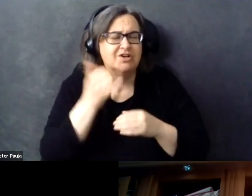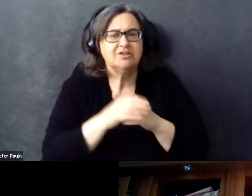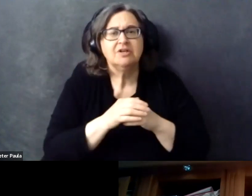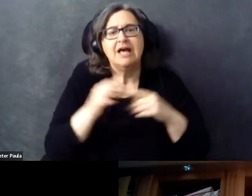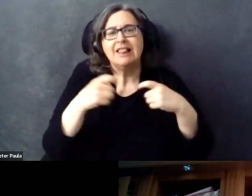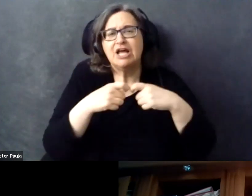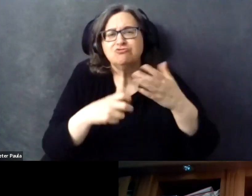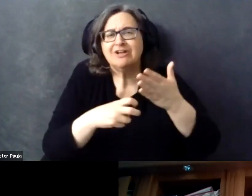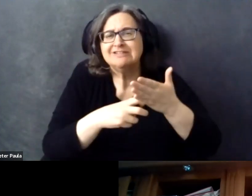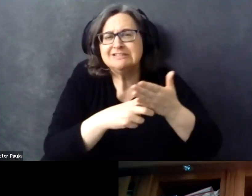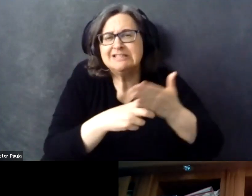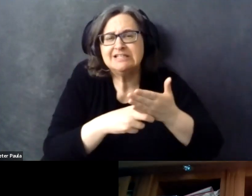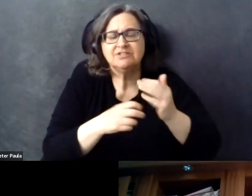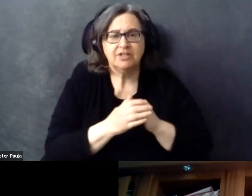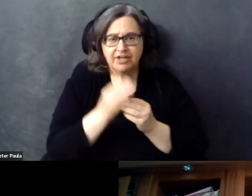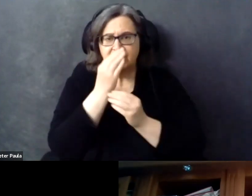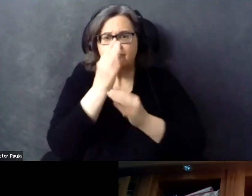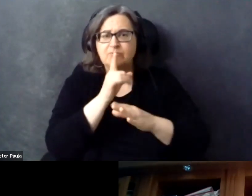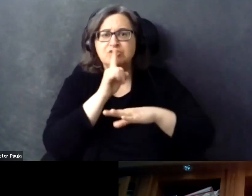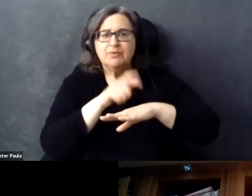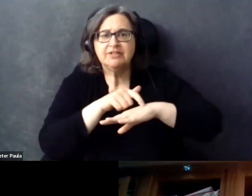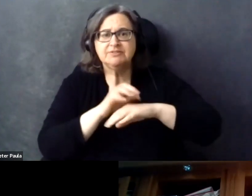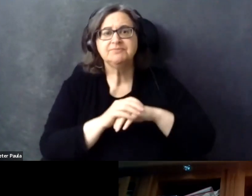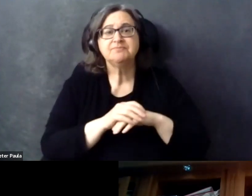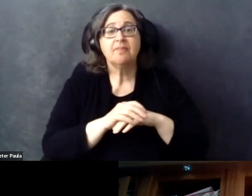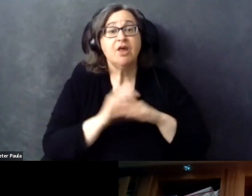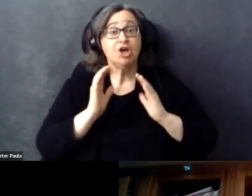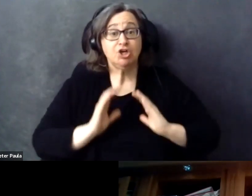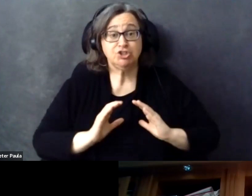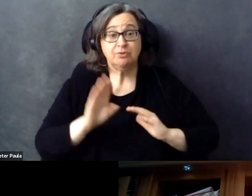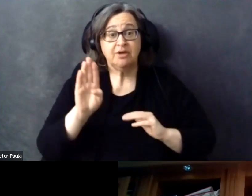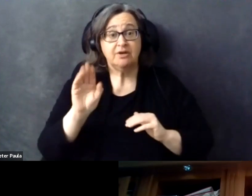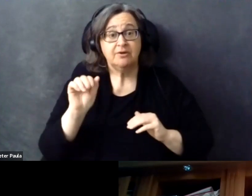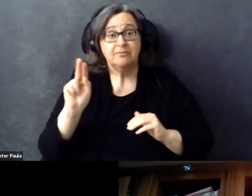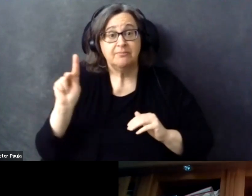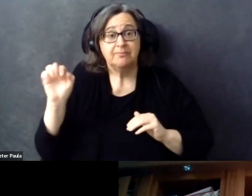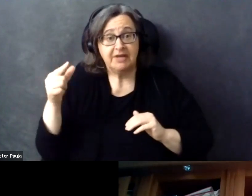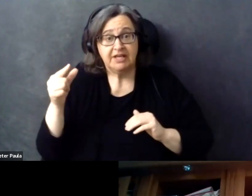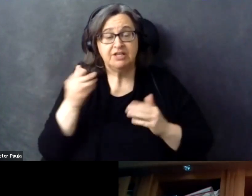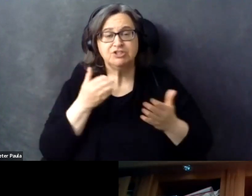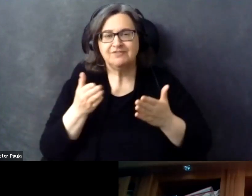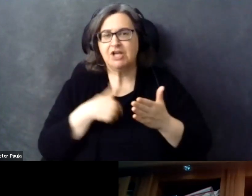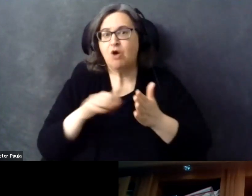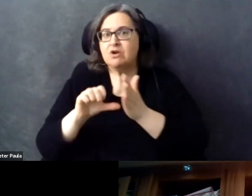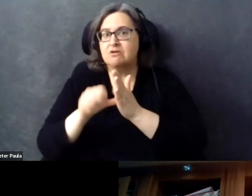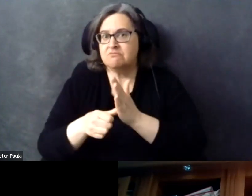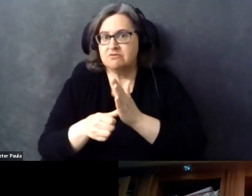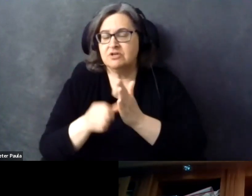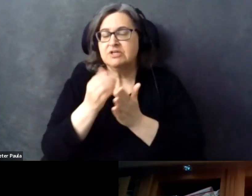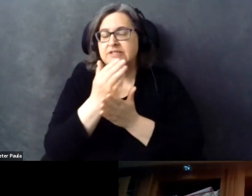addressing mainly website, mobile device- based services, electronic ticketing and information in real